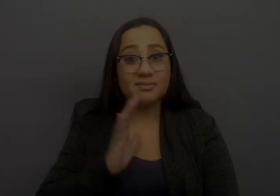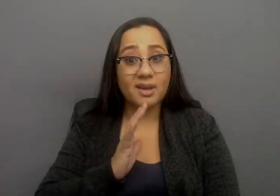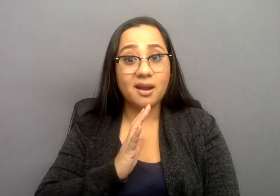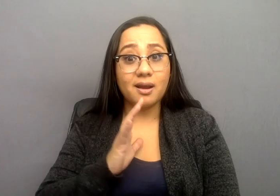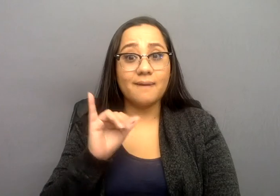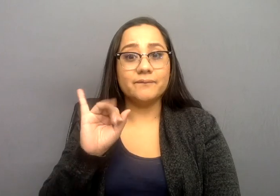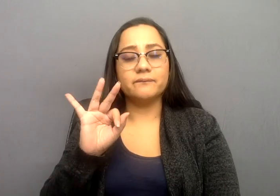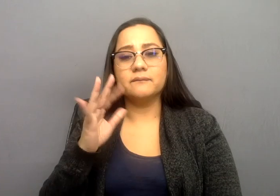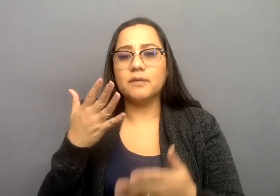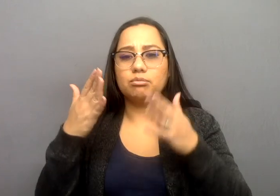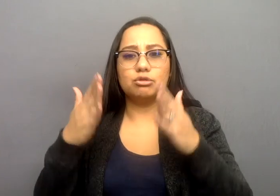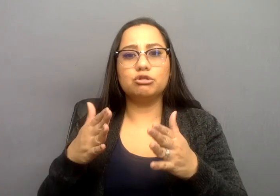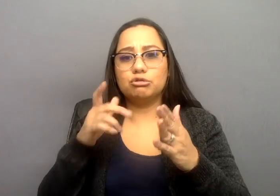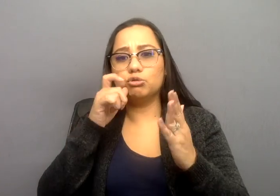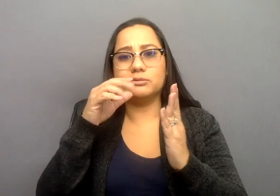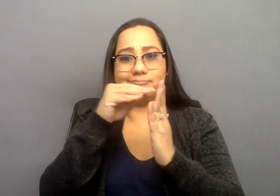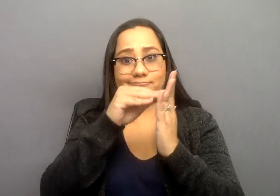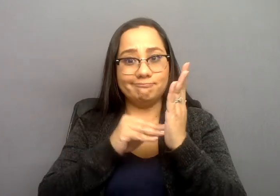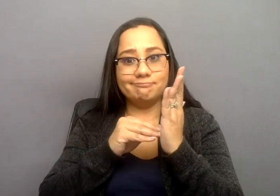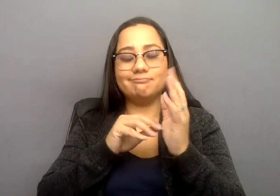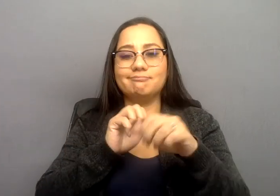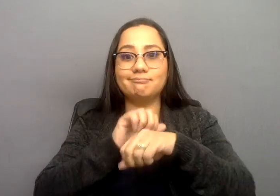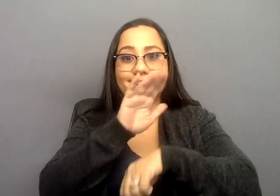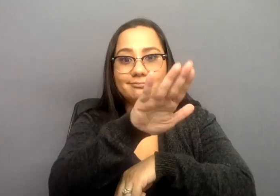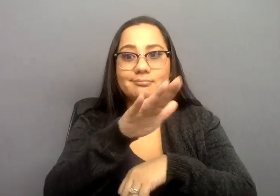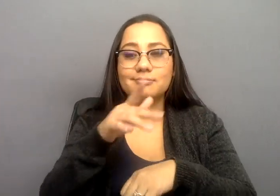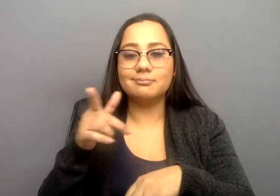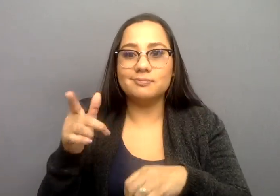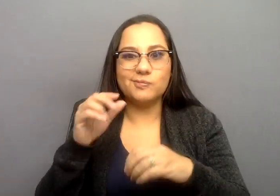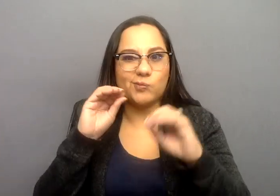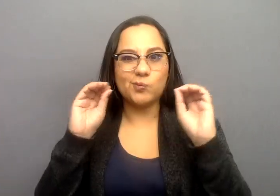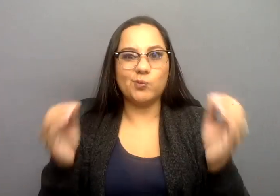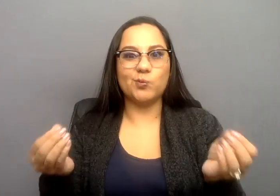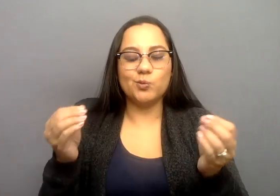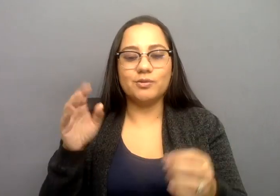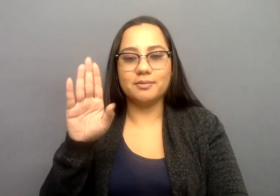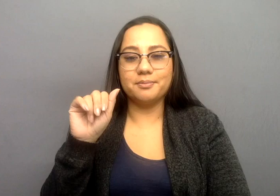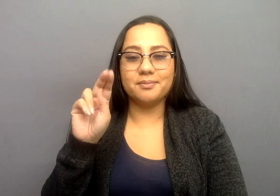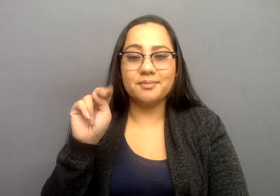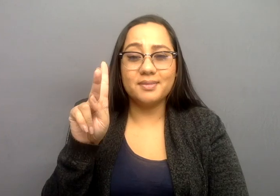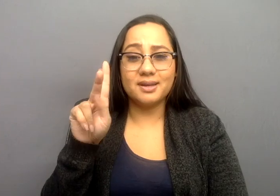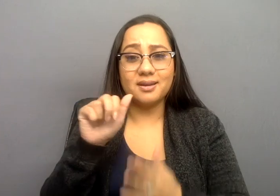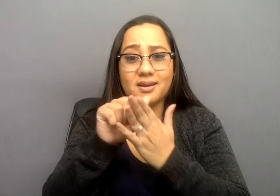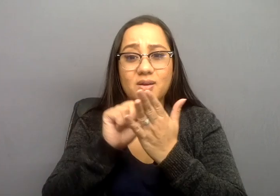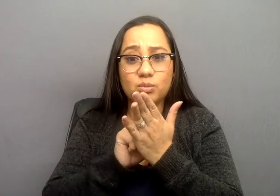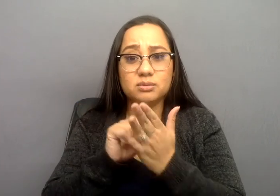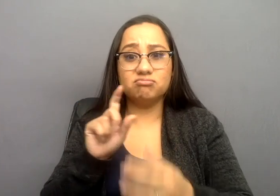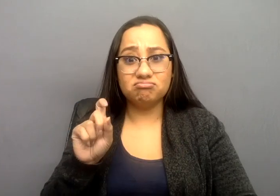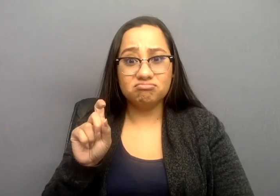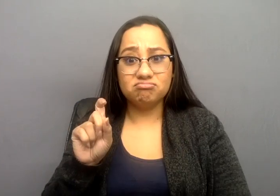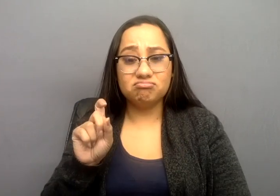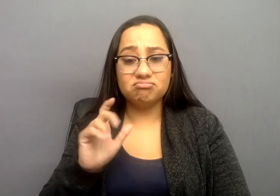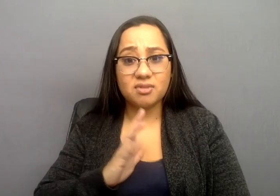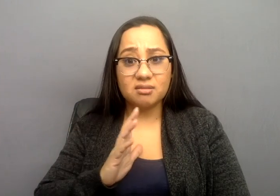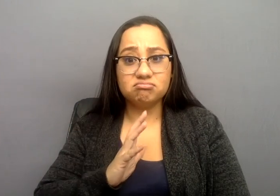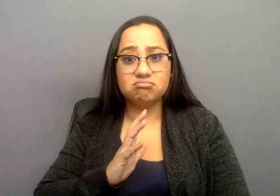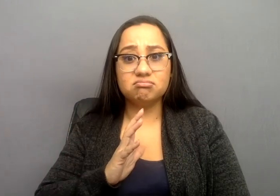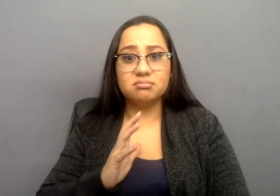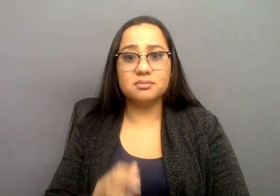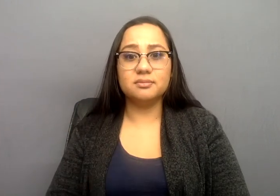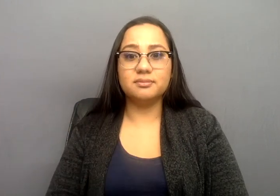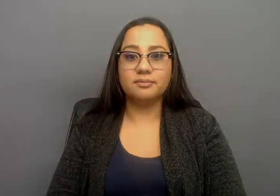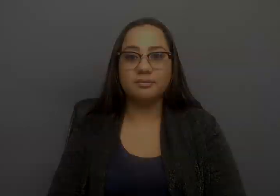Can the person making the claim doesn’t have a bank account?